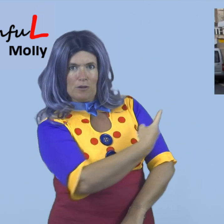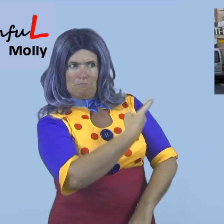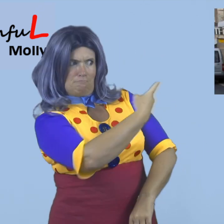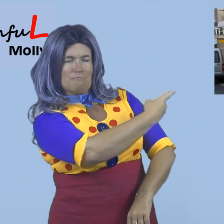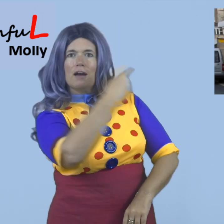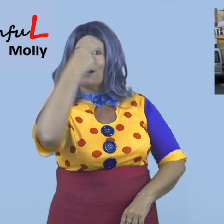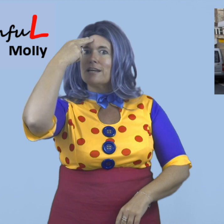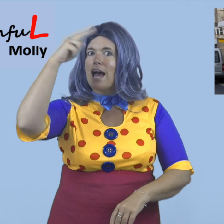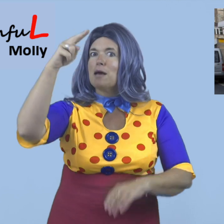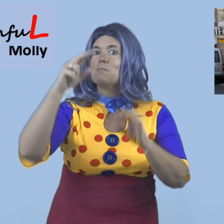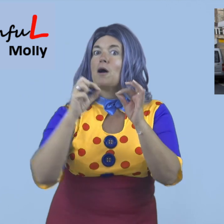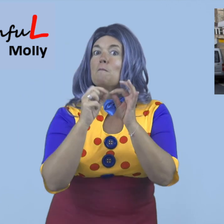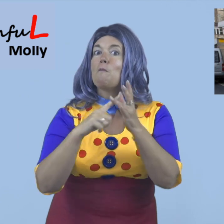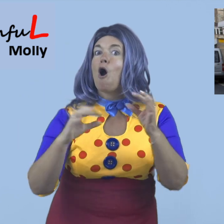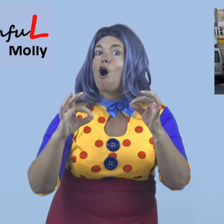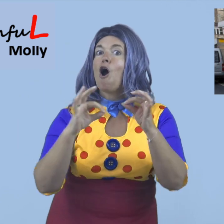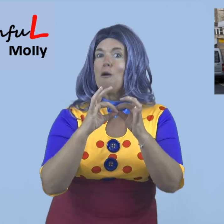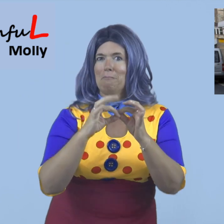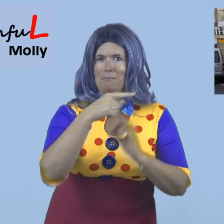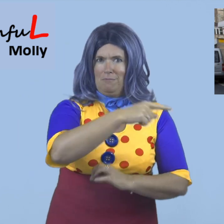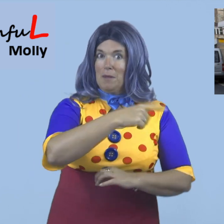Meg’s milkman was Bob,